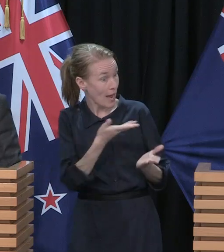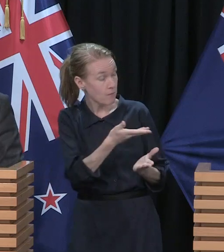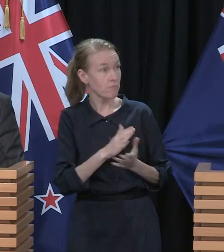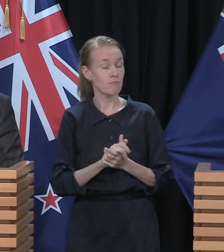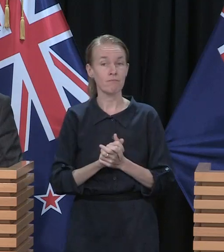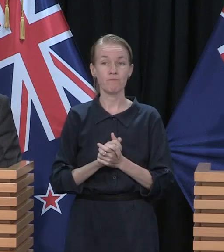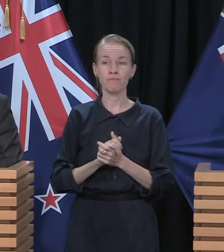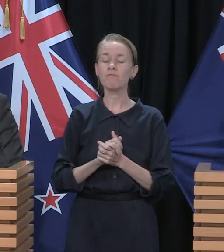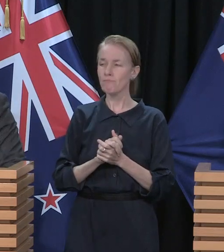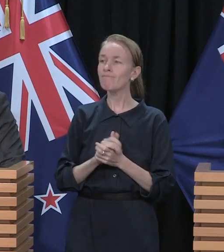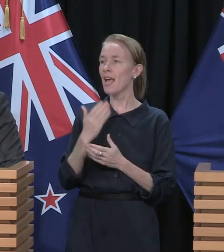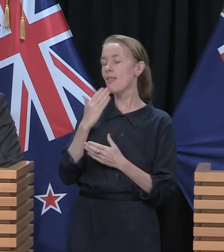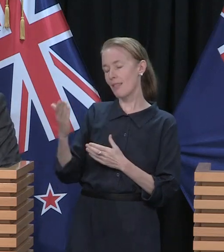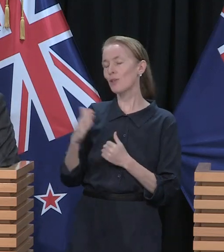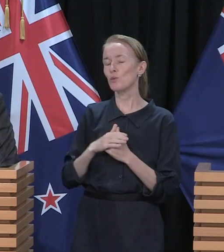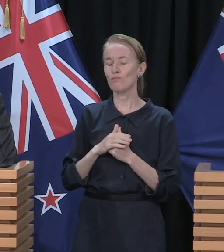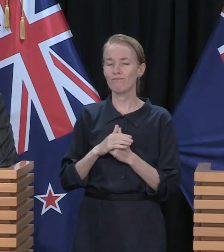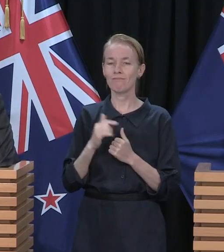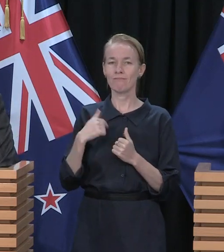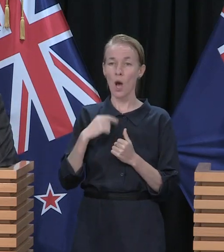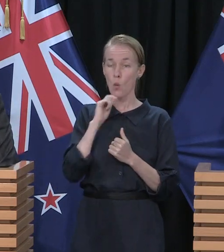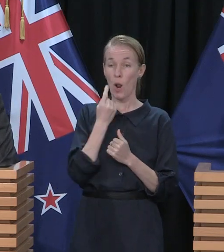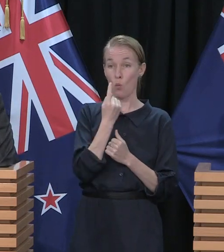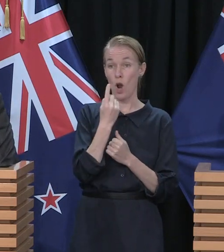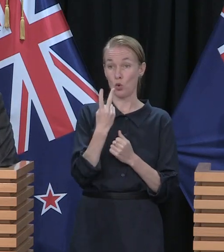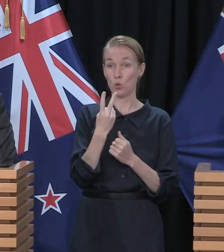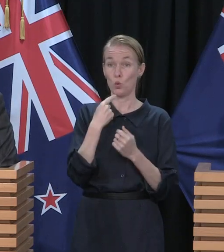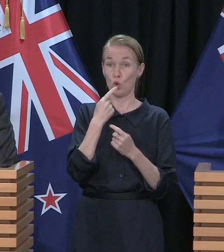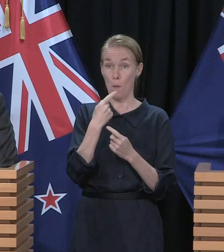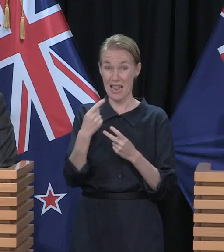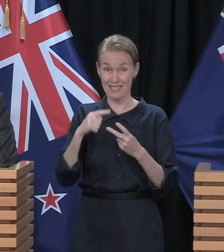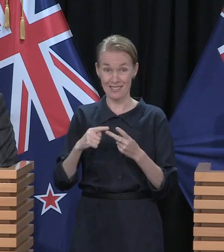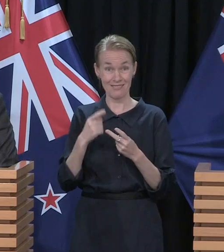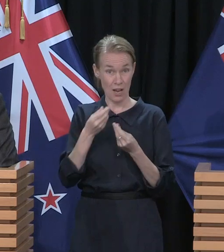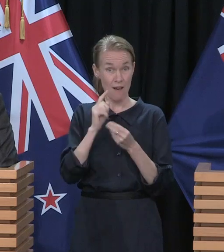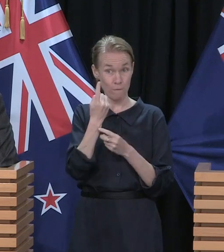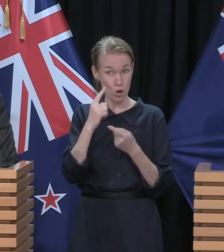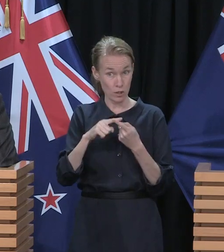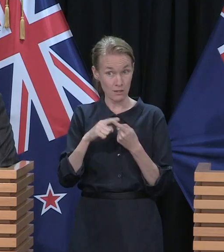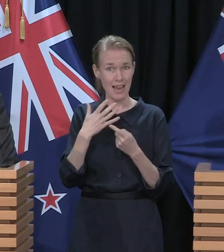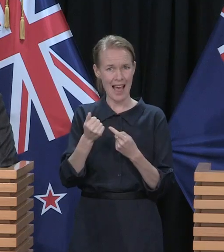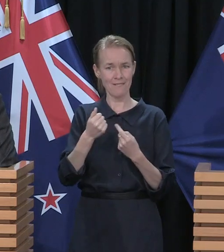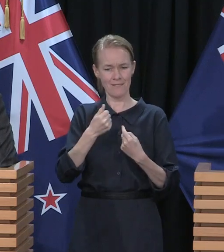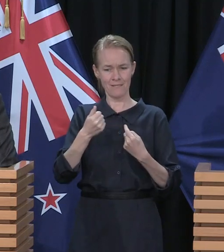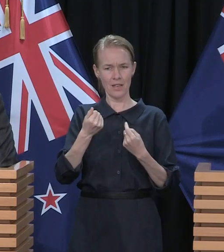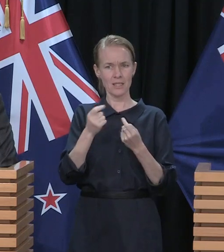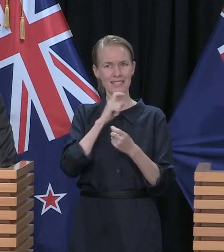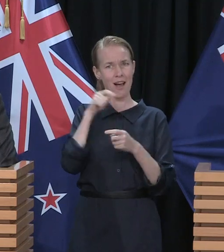managed isolation facility. Again, if the Director-General wants to add to that... A couple